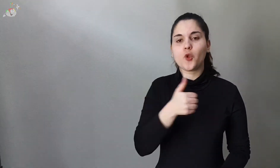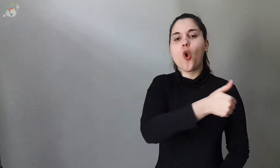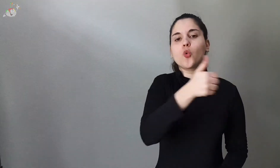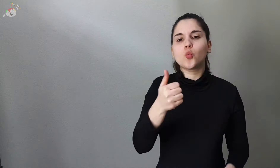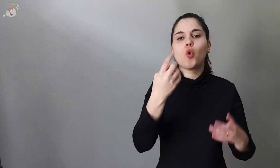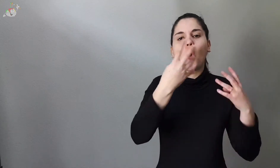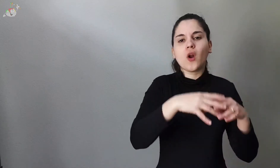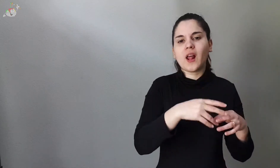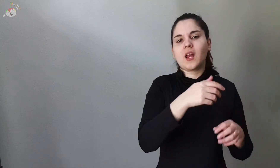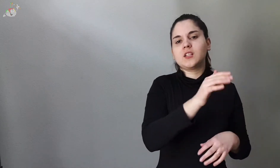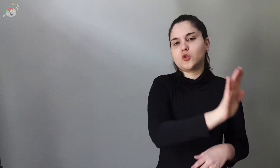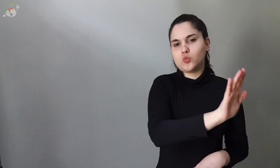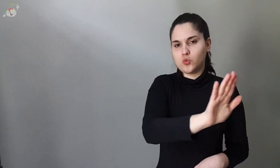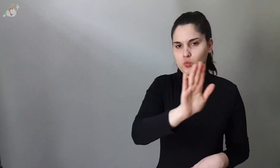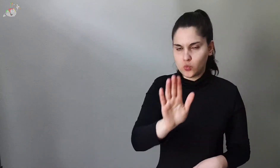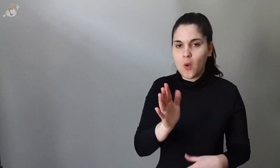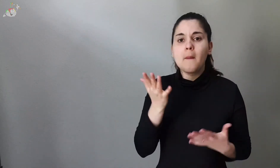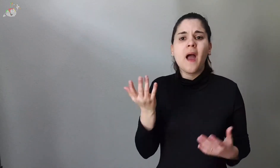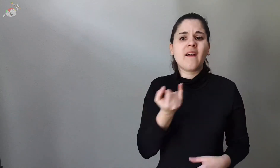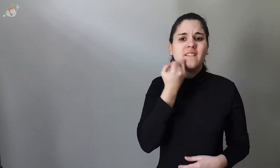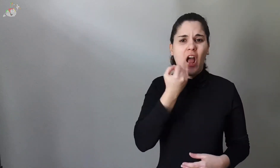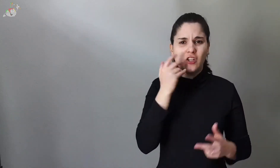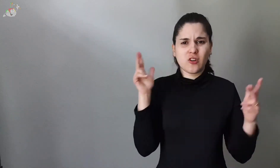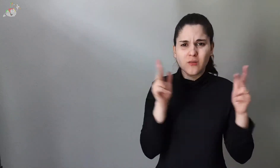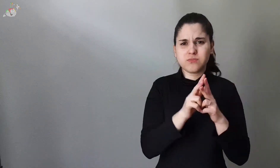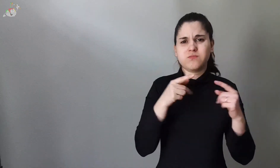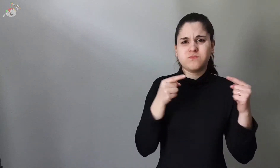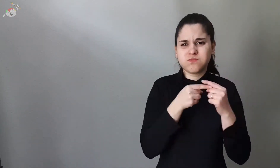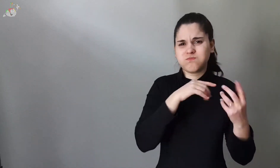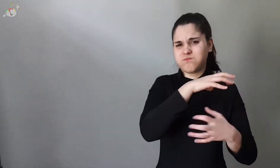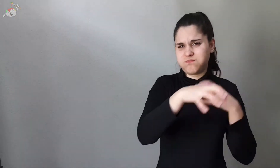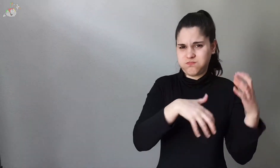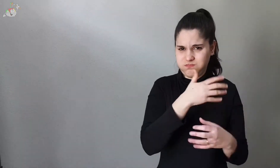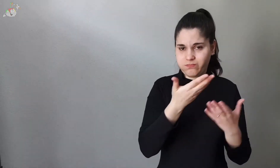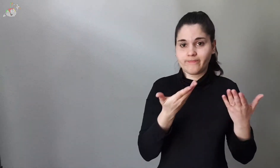each one organized its own parties but there were fights, quarrels and confusion.